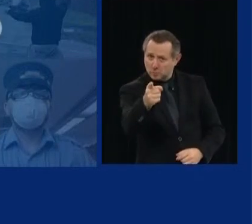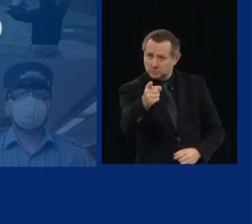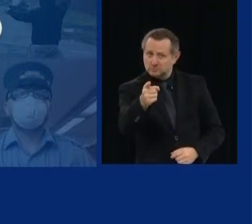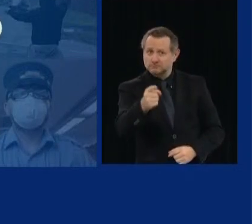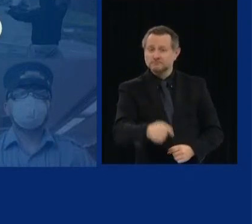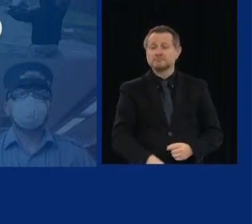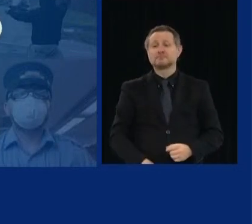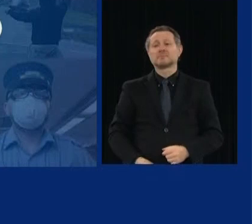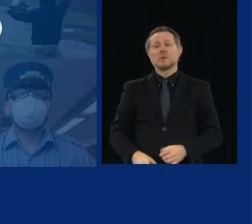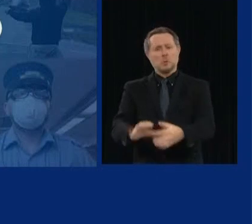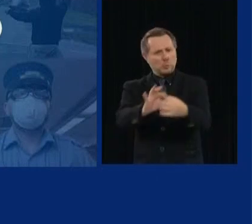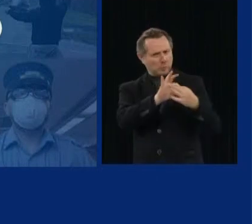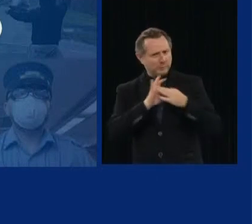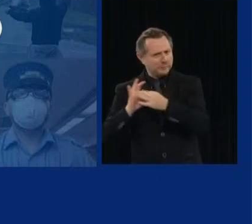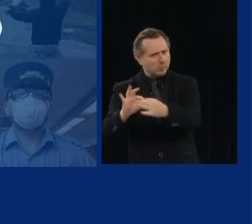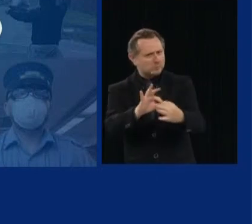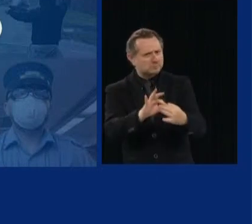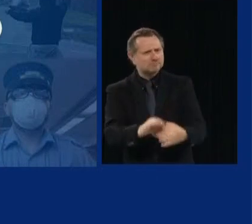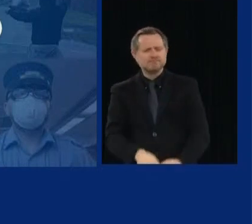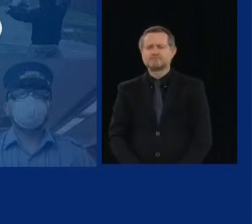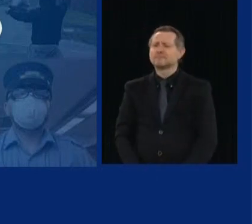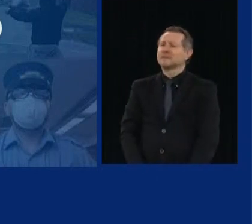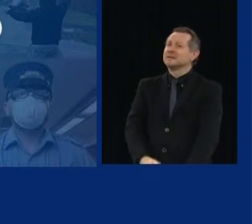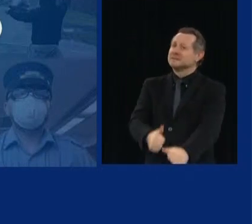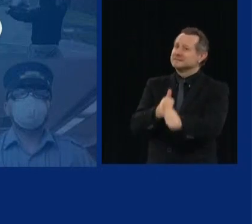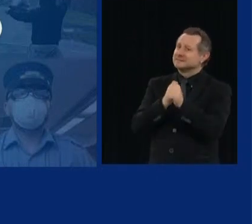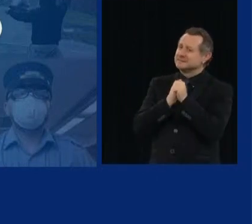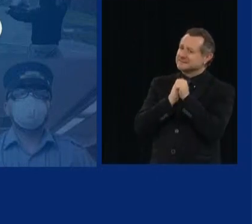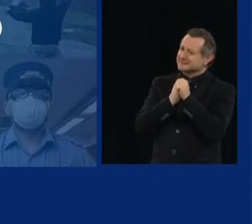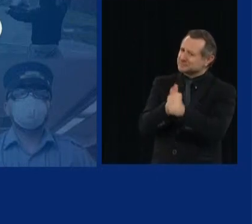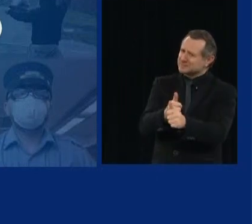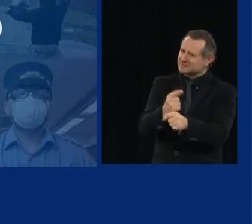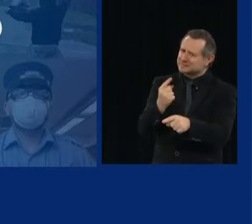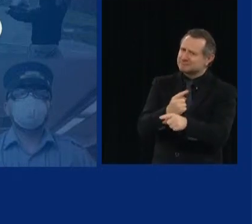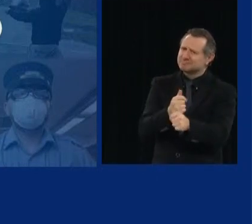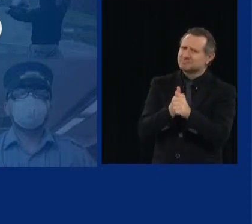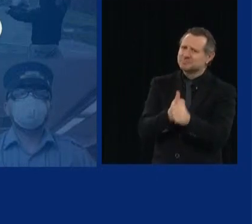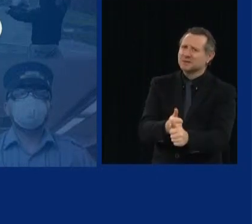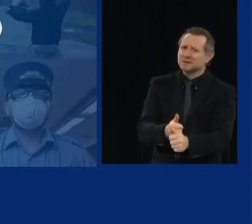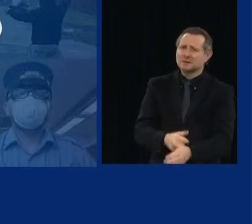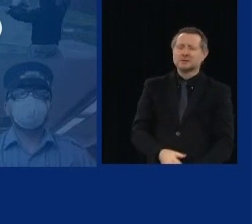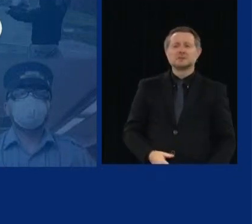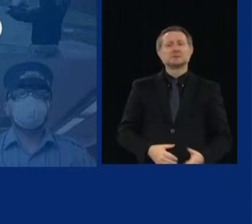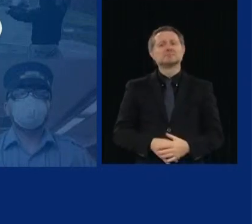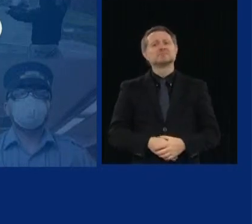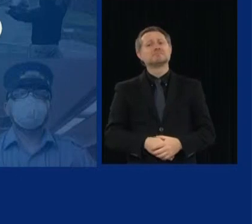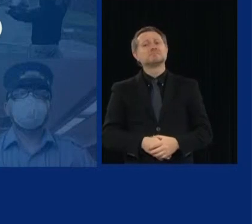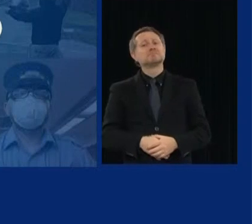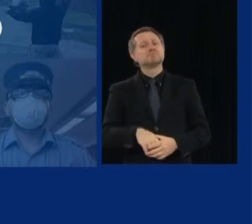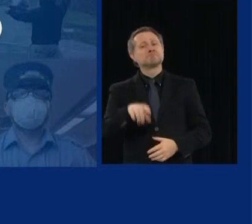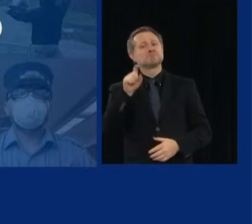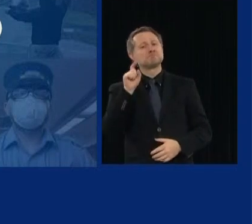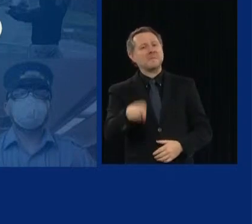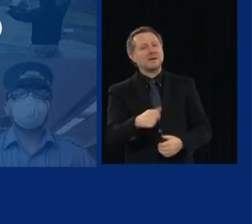YOUR TO TAKE THAT TEST. YOU DO HAVE TO BE SMART TO GET THAT TEST AND HAVE YOU TO BE UNITED AND YOU HAVE TO BE